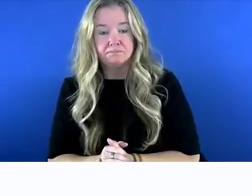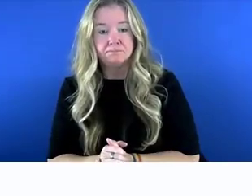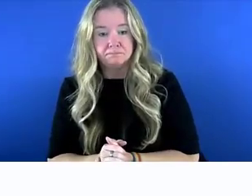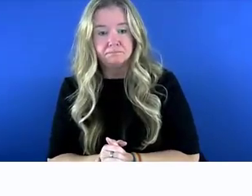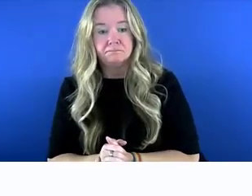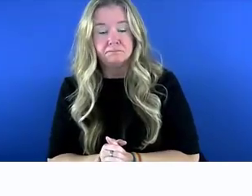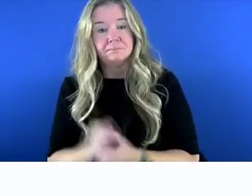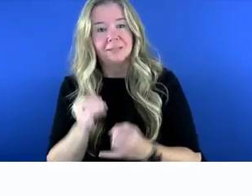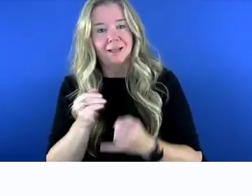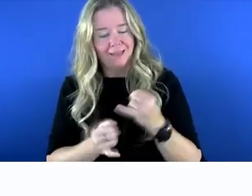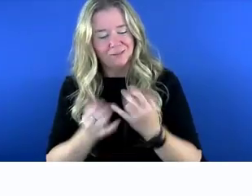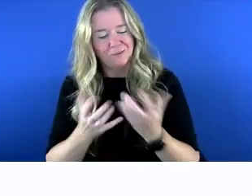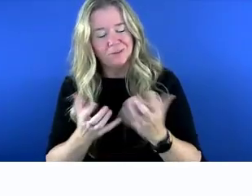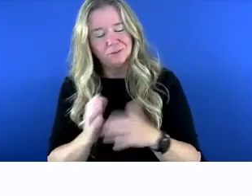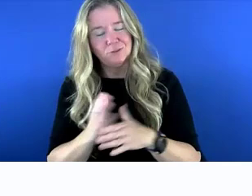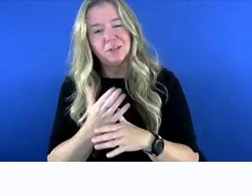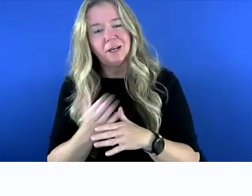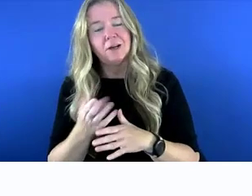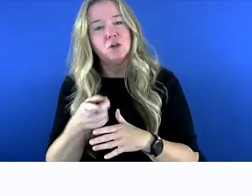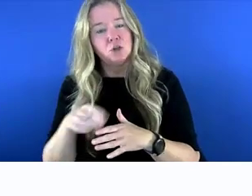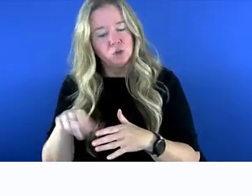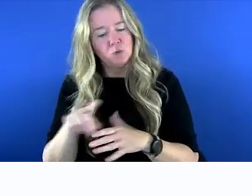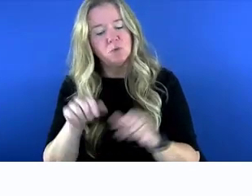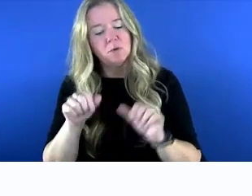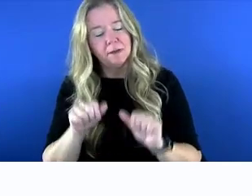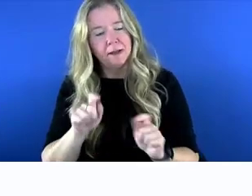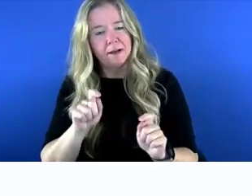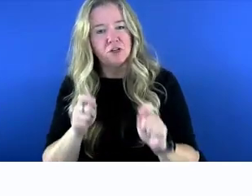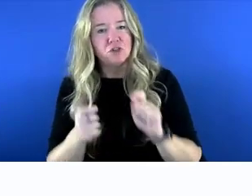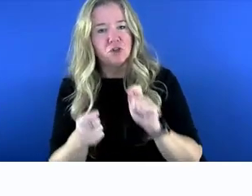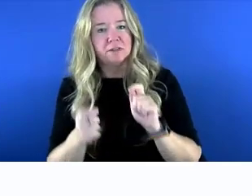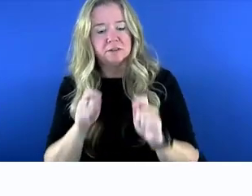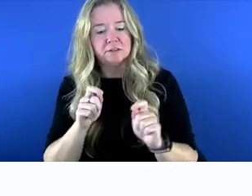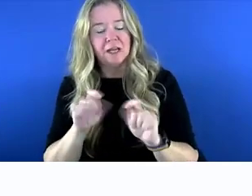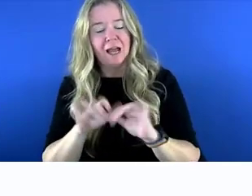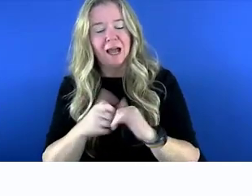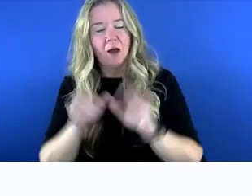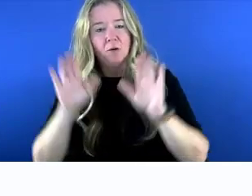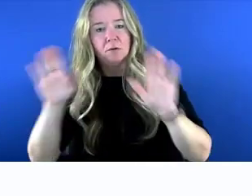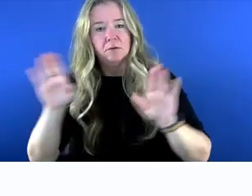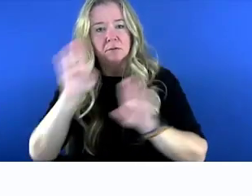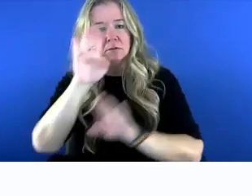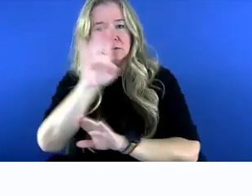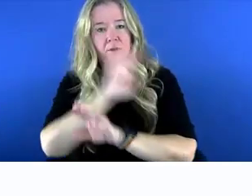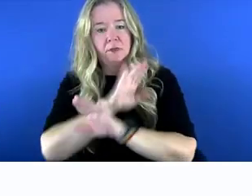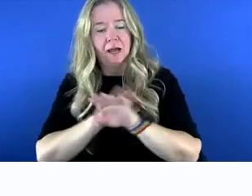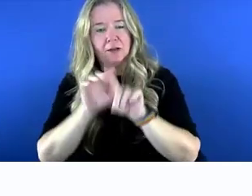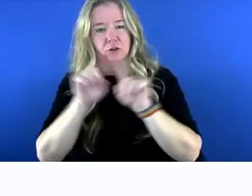Lastly, we just want to share that you are able to adjust the video layout on your screen.